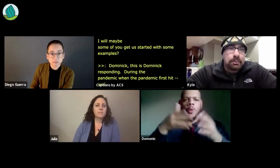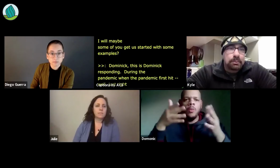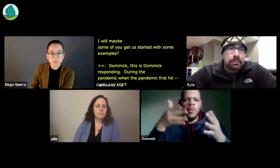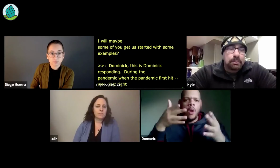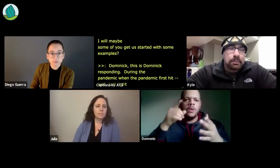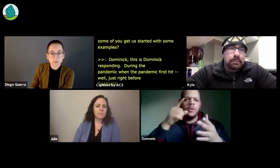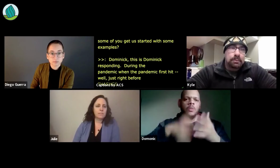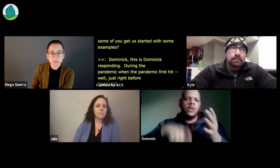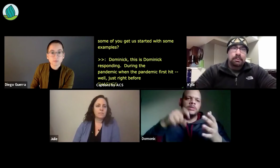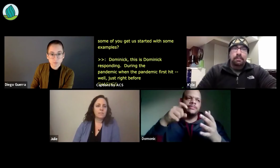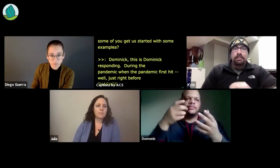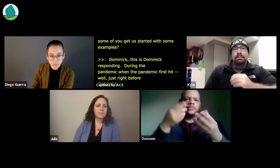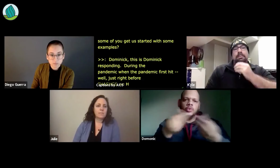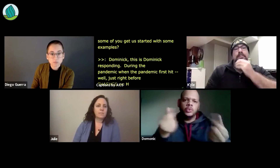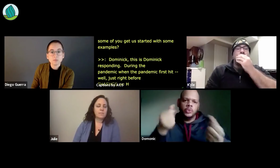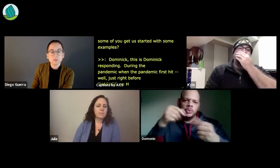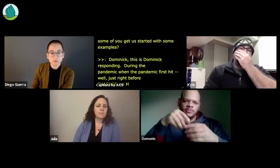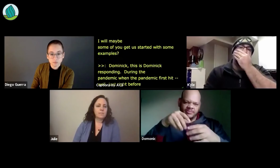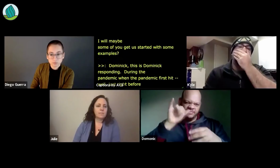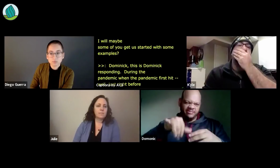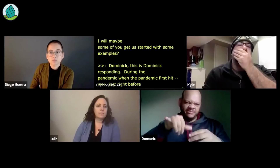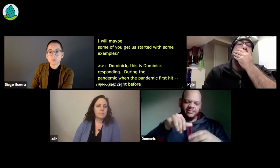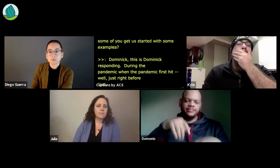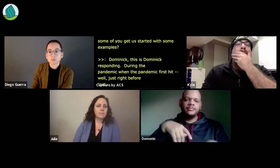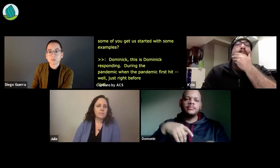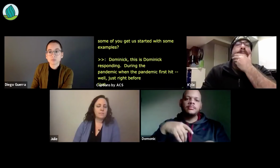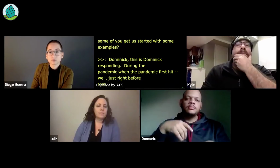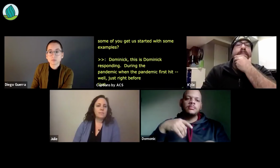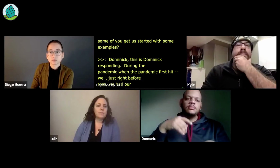The focus was solution based. We were looking for solutions.